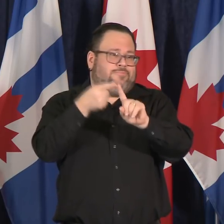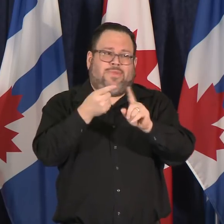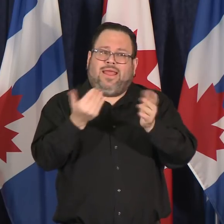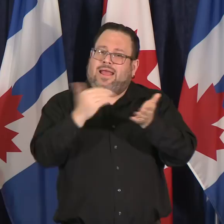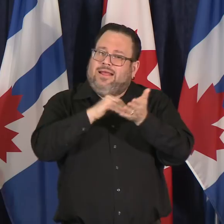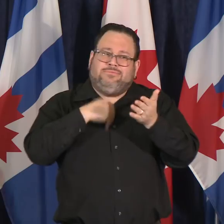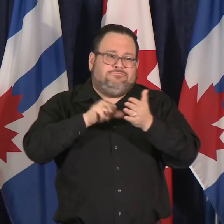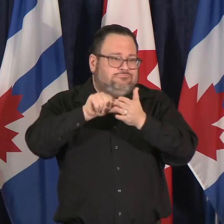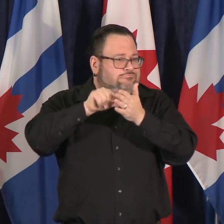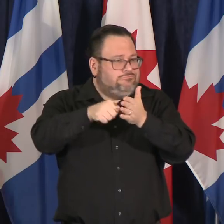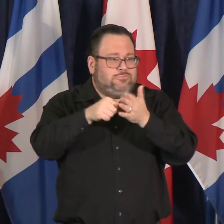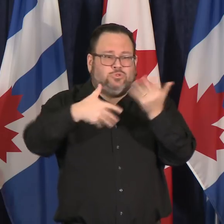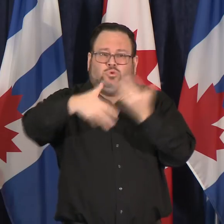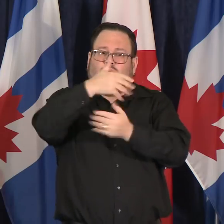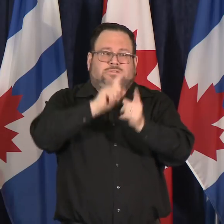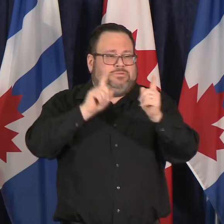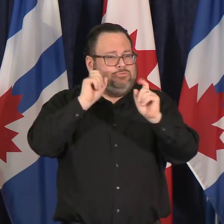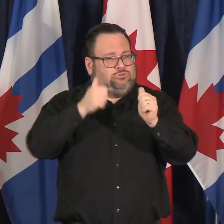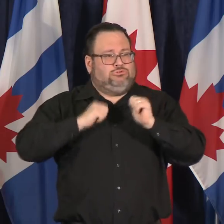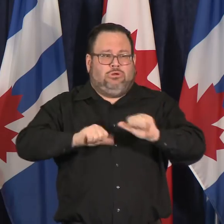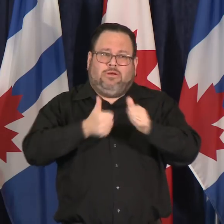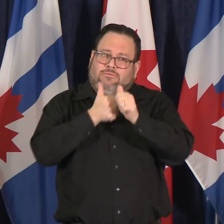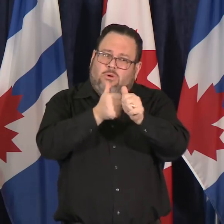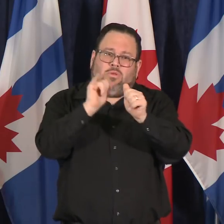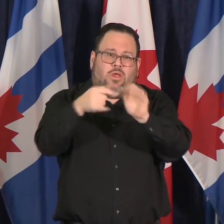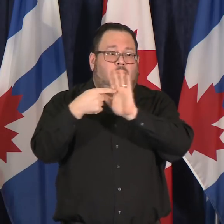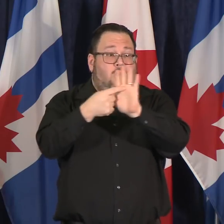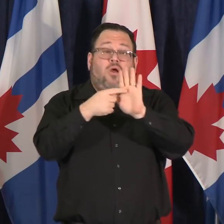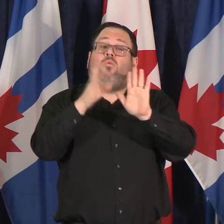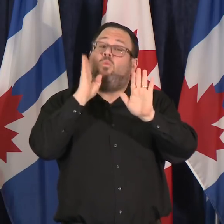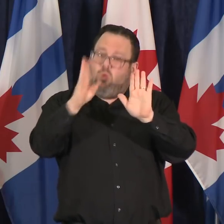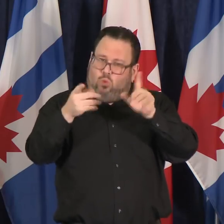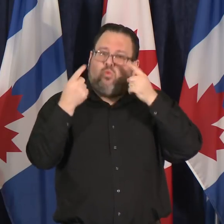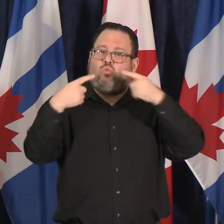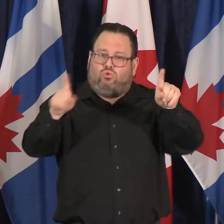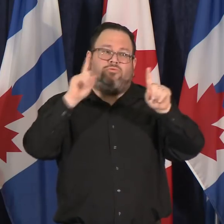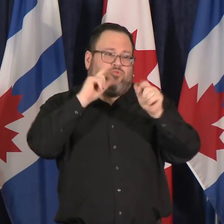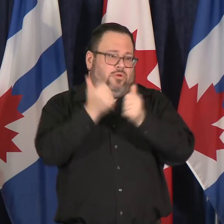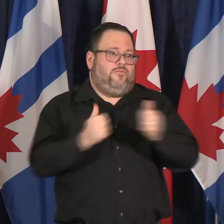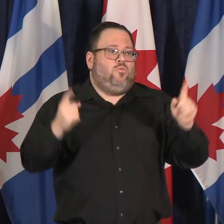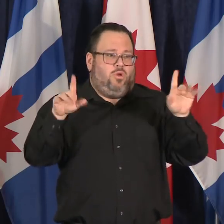distancing works and what it means is staying home working from home where